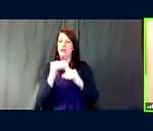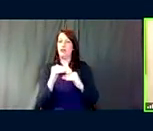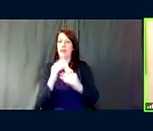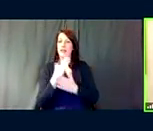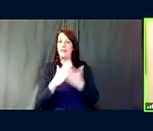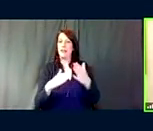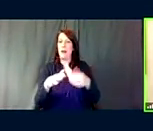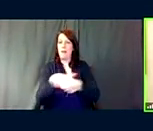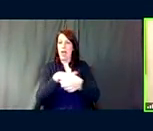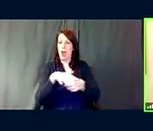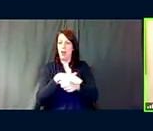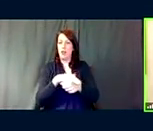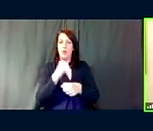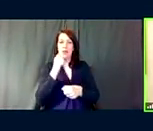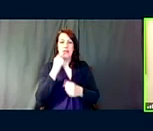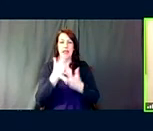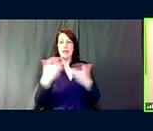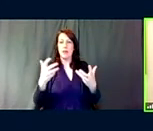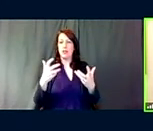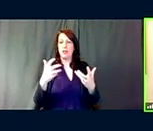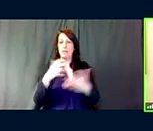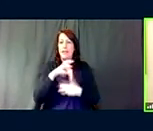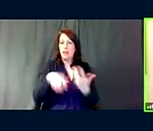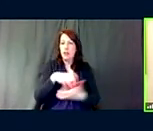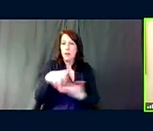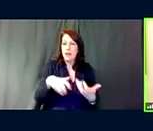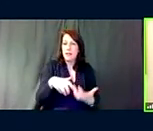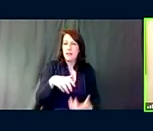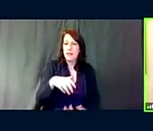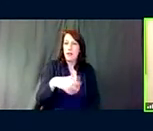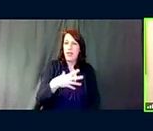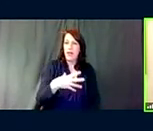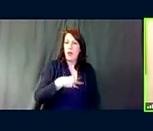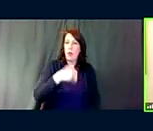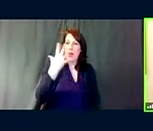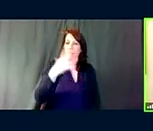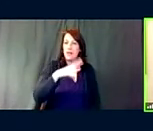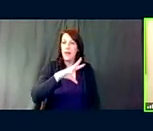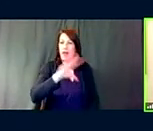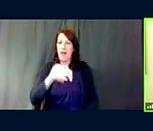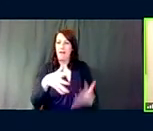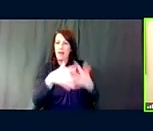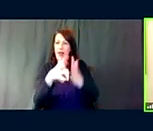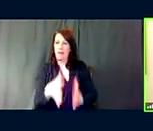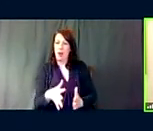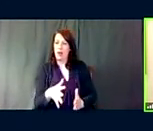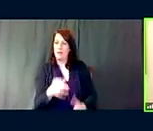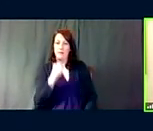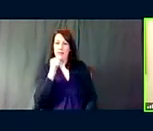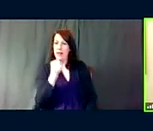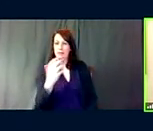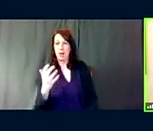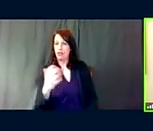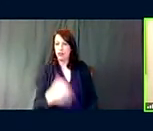AREAS, WHERE YOU WOULDN'T SEE AS MUCH INTERMIXING BETWEEN AFRICAN AMERICANS WITH WHITES.